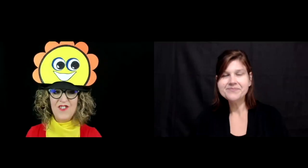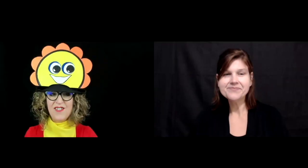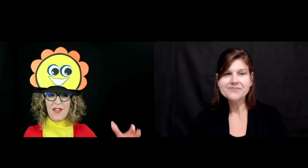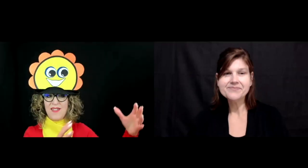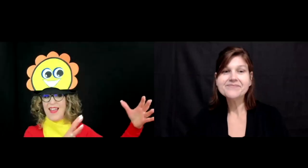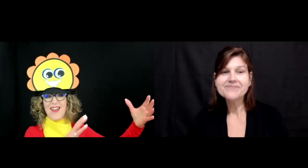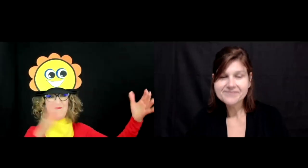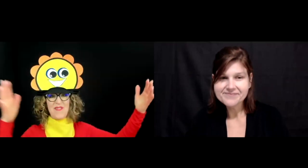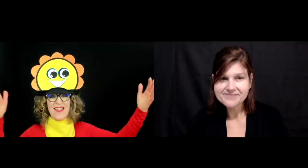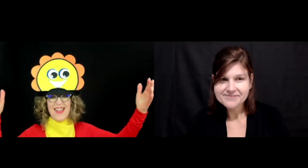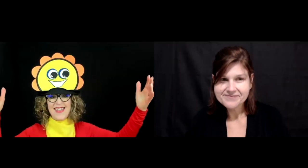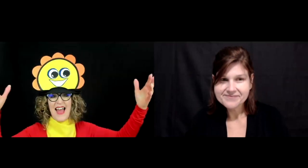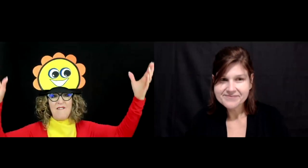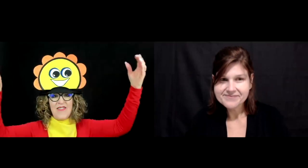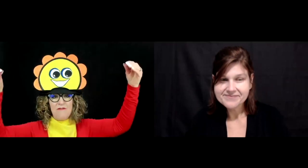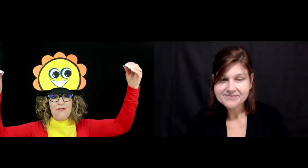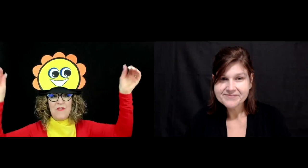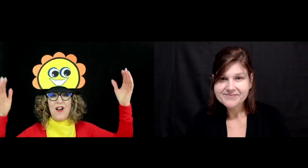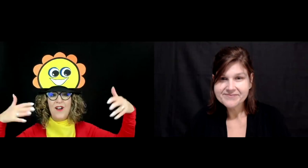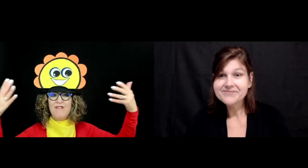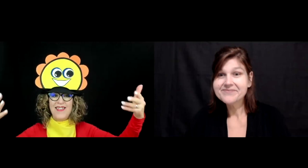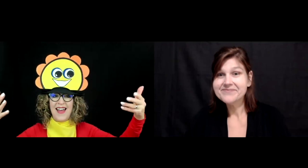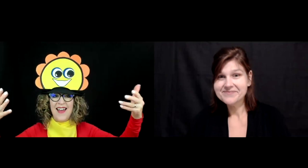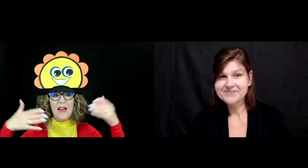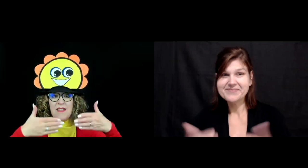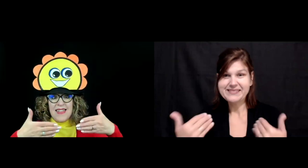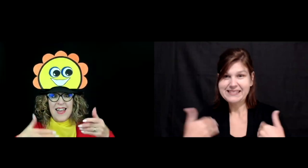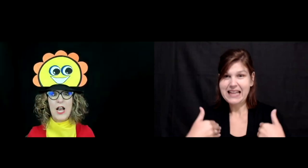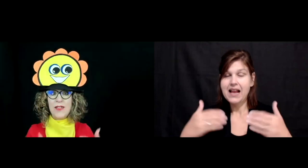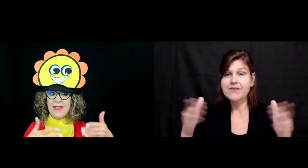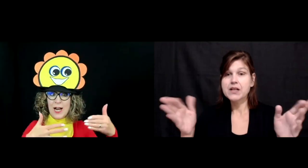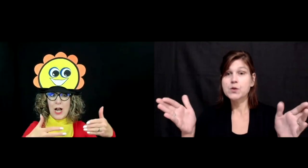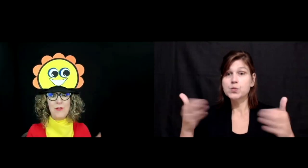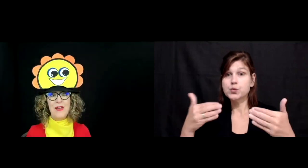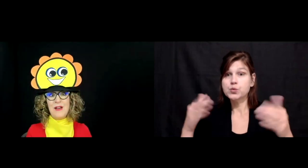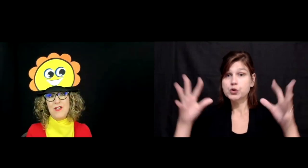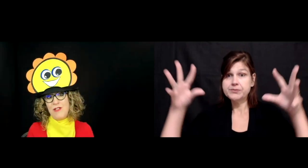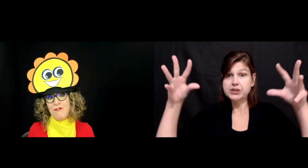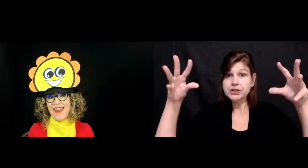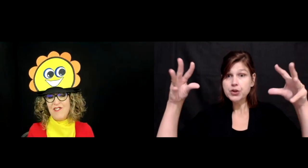It's just having the room darker and that sitting close to the screen